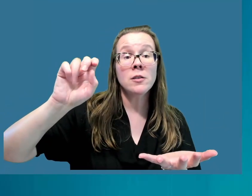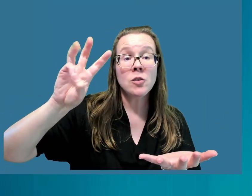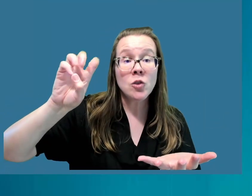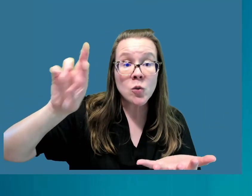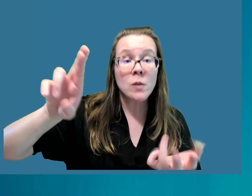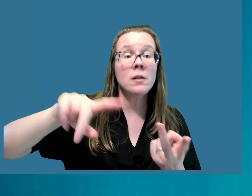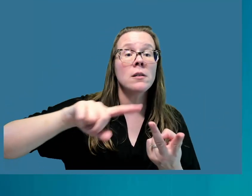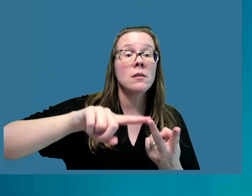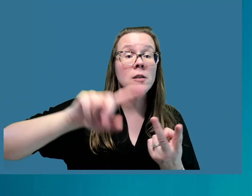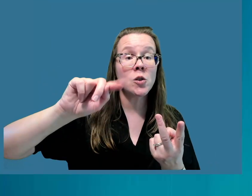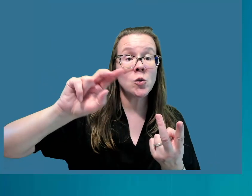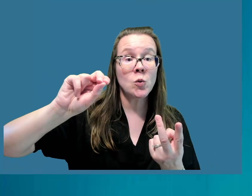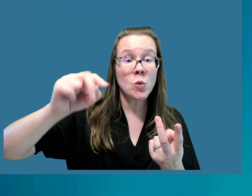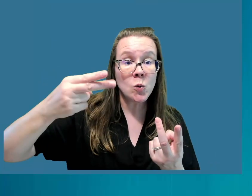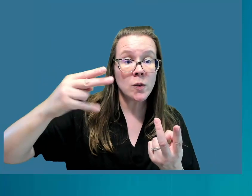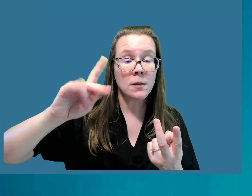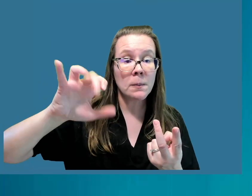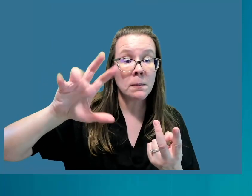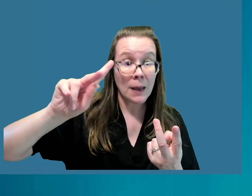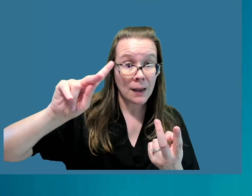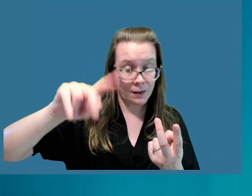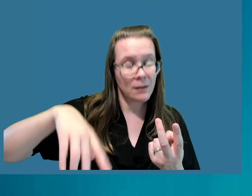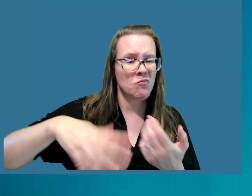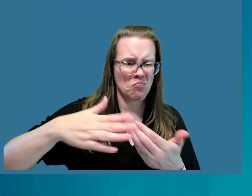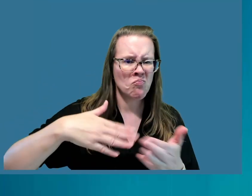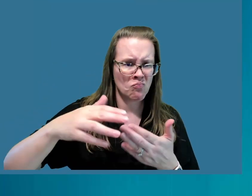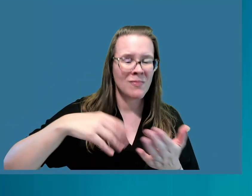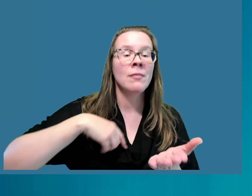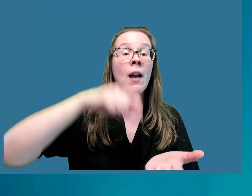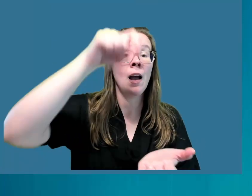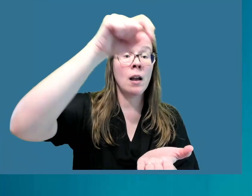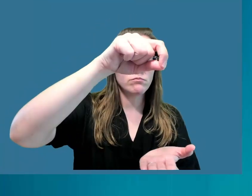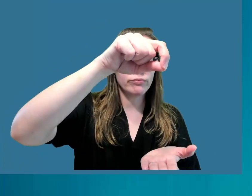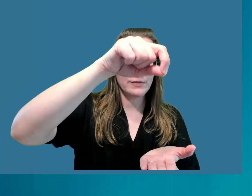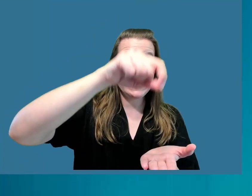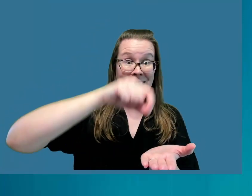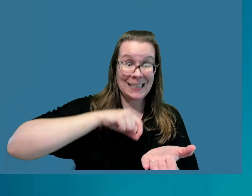object) and draw a line on the edge of the cookie, straight down towards you. Then move